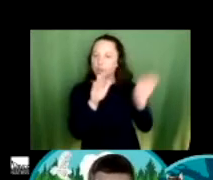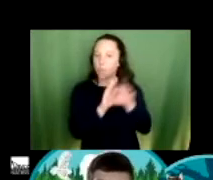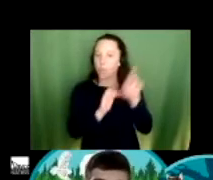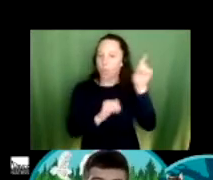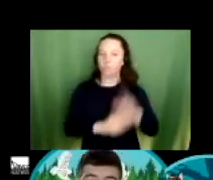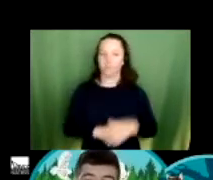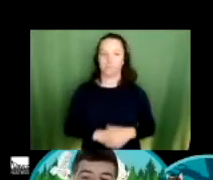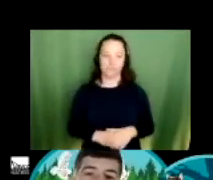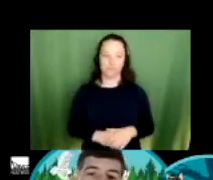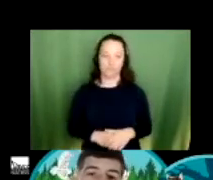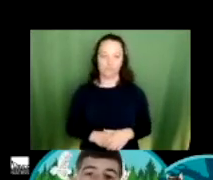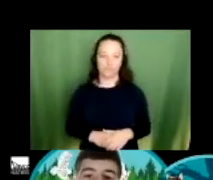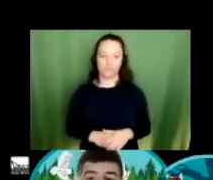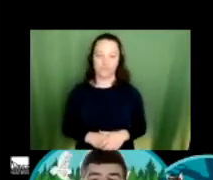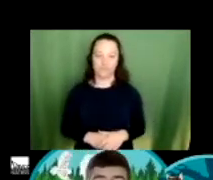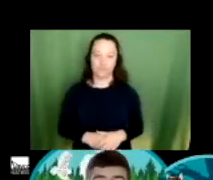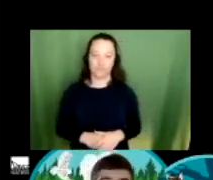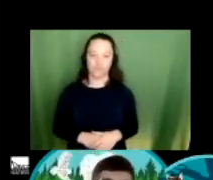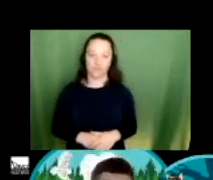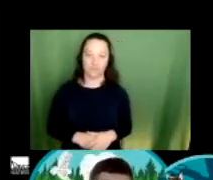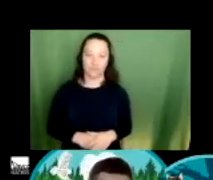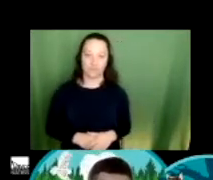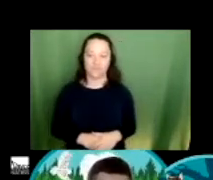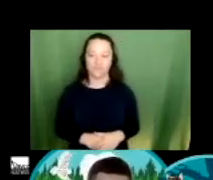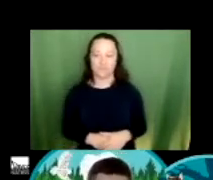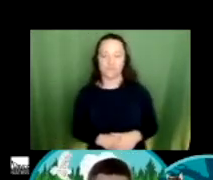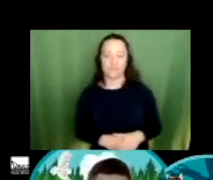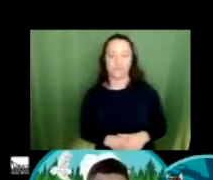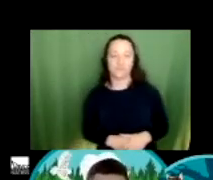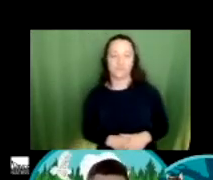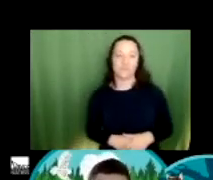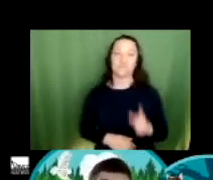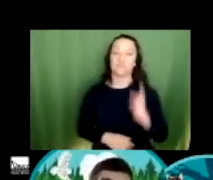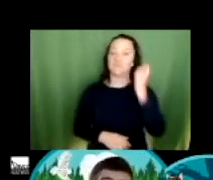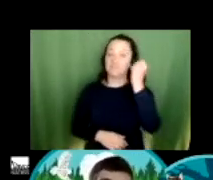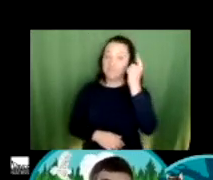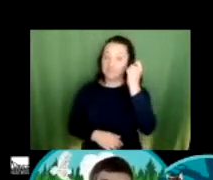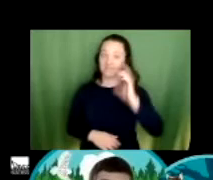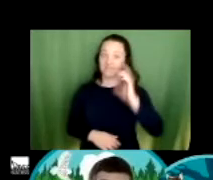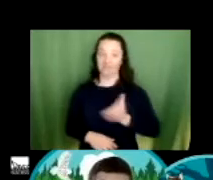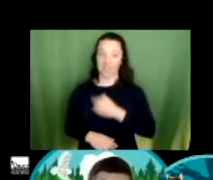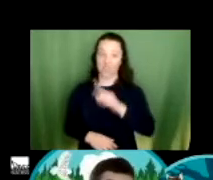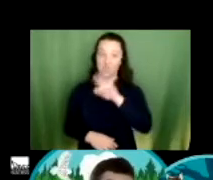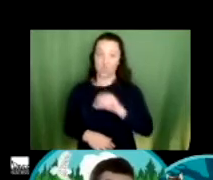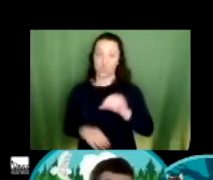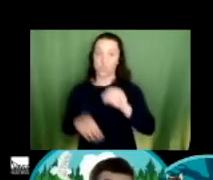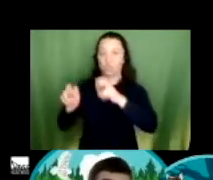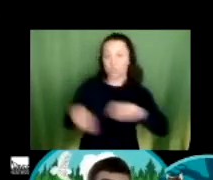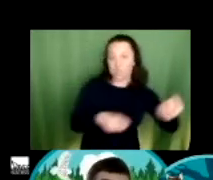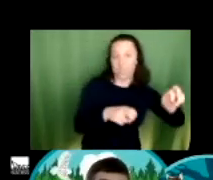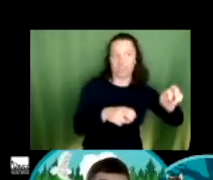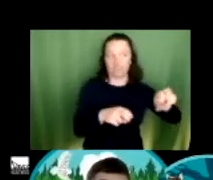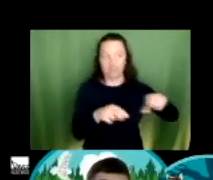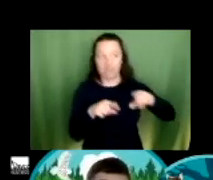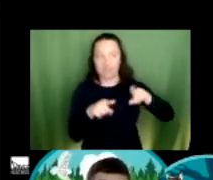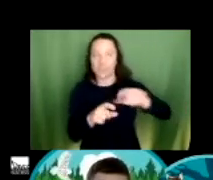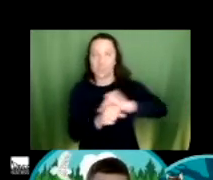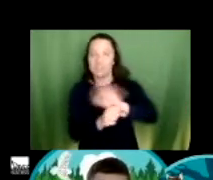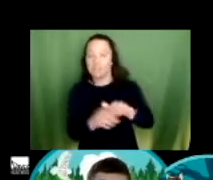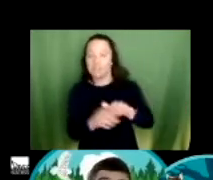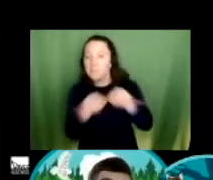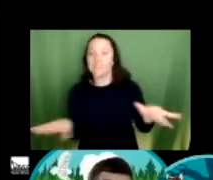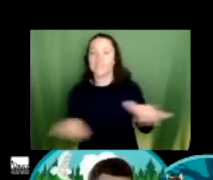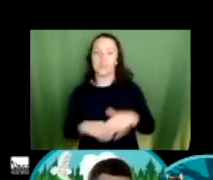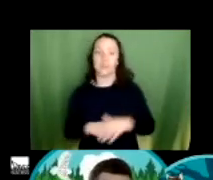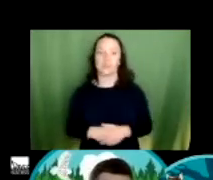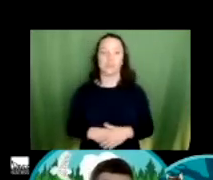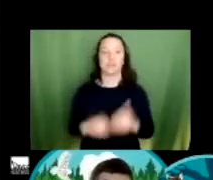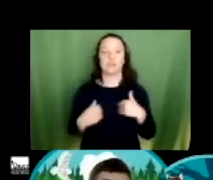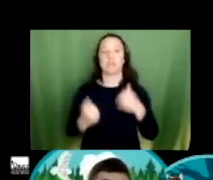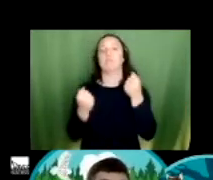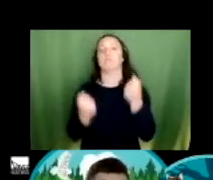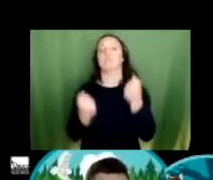So as we transitioned our zoo during the pandemic, we had a number of challenges in terms of engaging